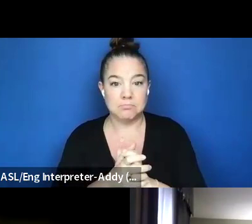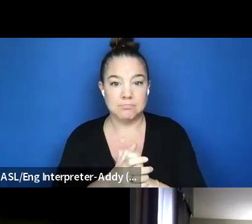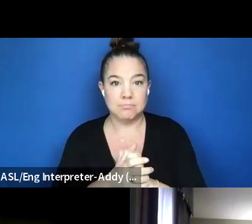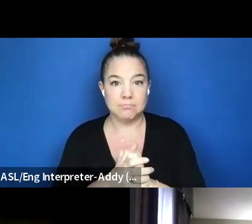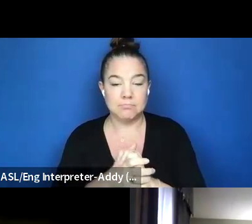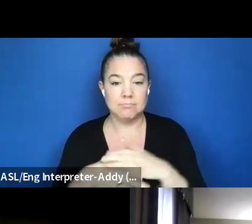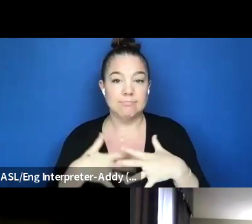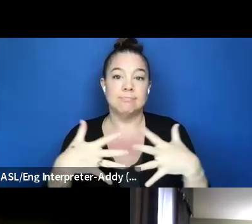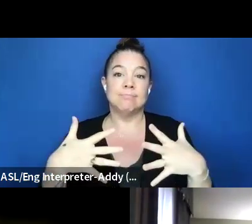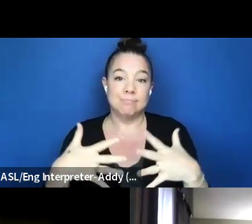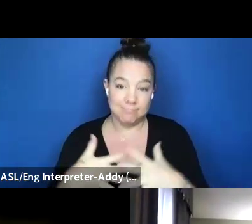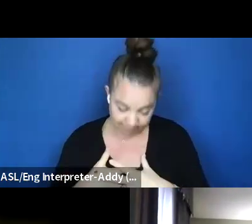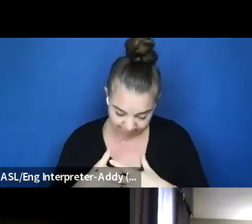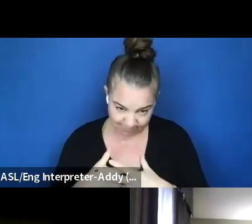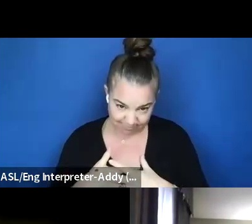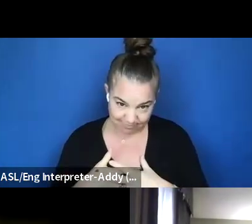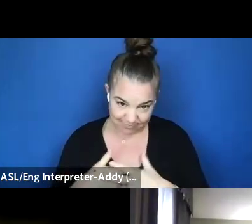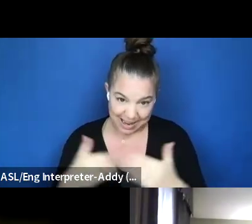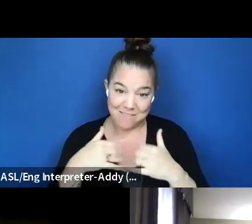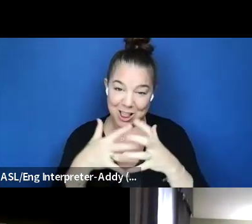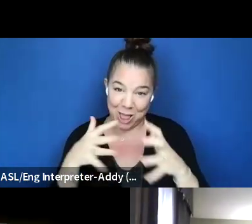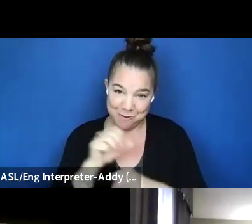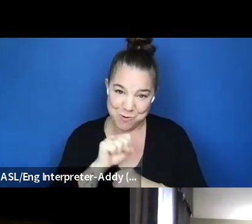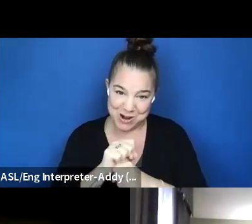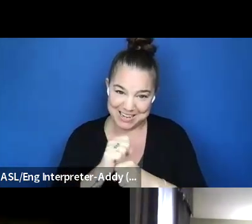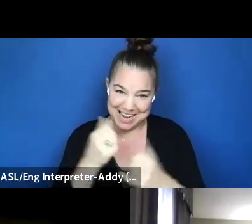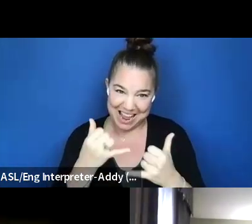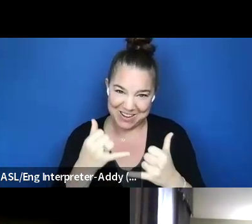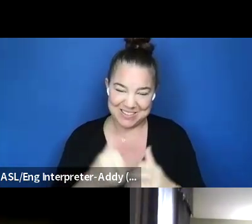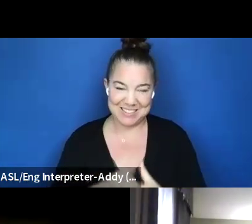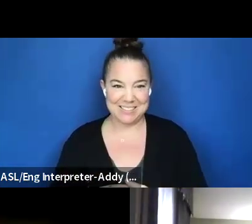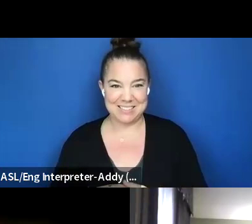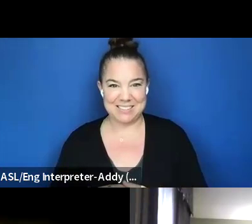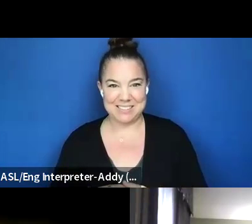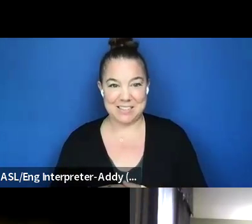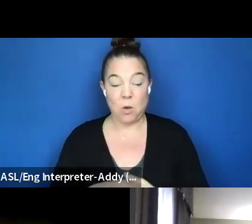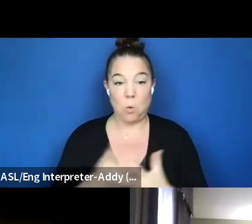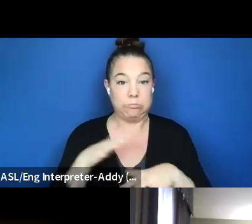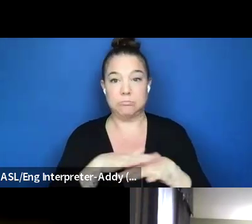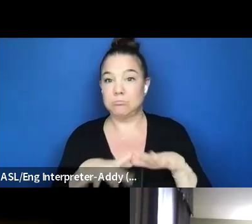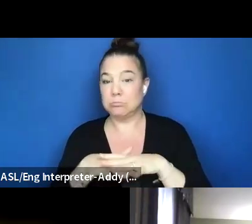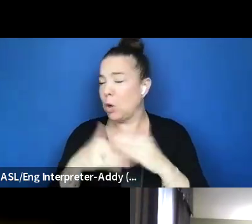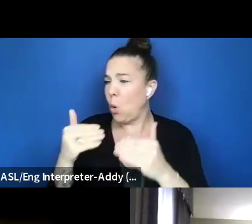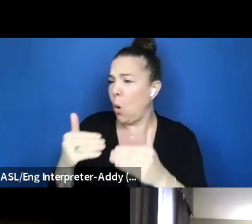Elissa w/ APRIL: we have a lot to. We have a lot to work on now. Yeah. Adeleigh Belyeu: So I mean it. Don Posh: Oh, okay, go ahead, Adelaide.